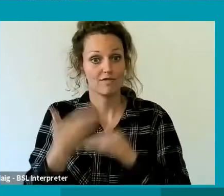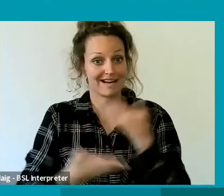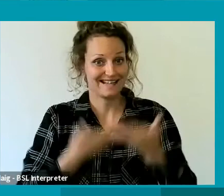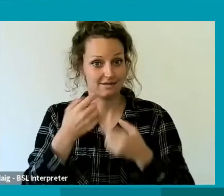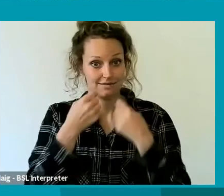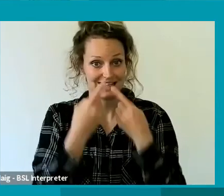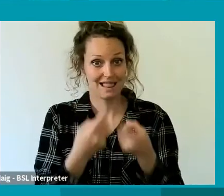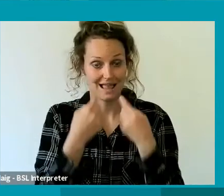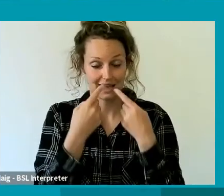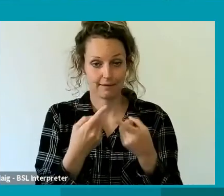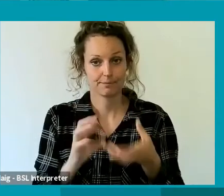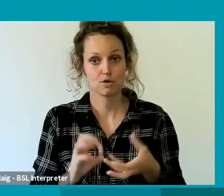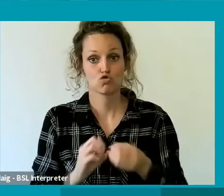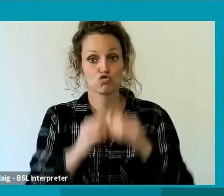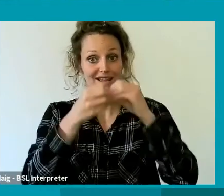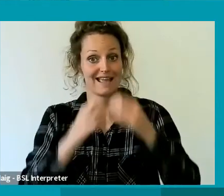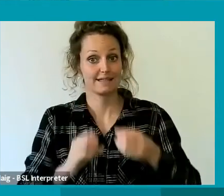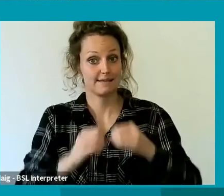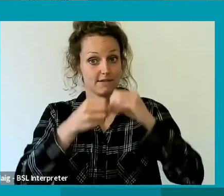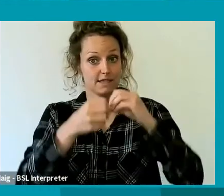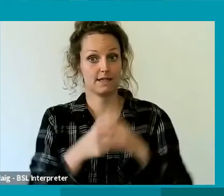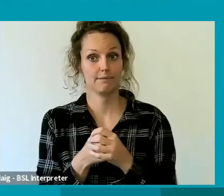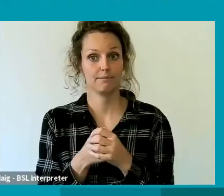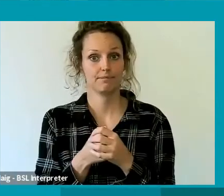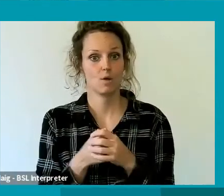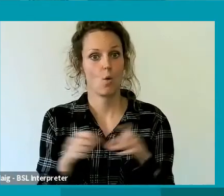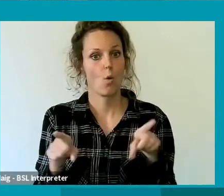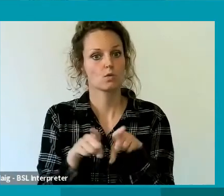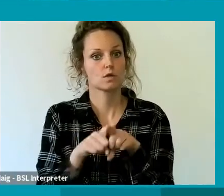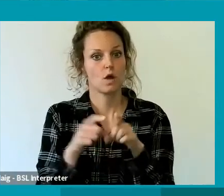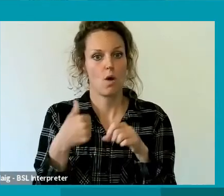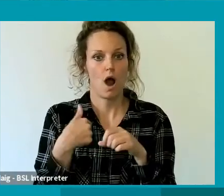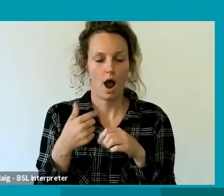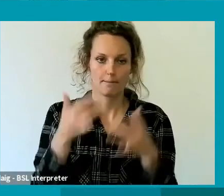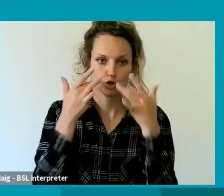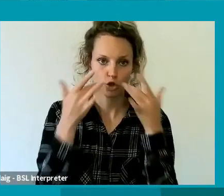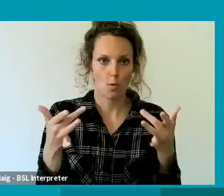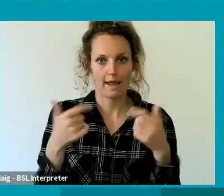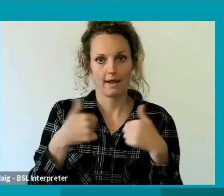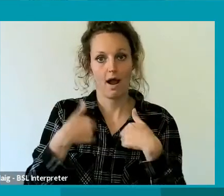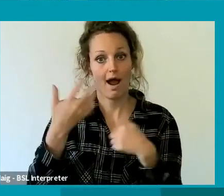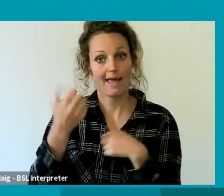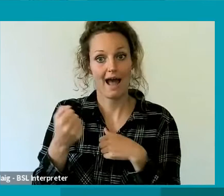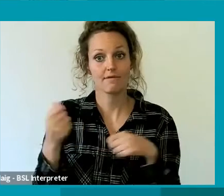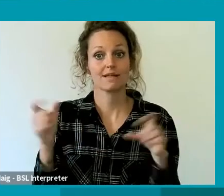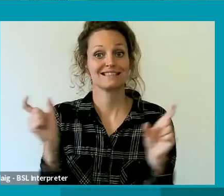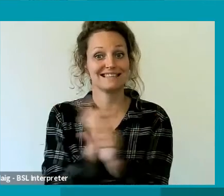I'm sharing here that I have neurodiversity, so I've got ADHD and dyslexia.